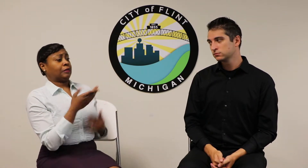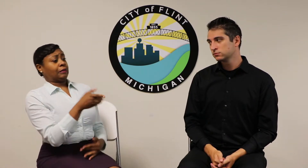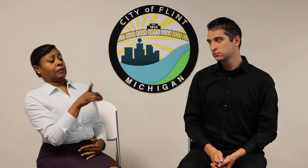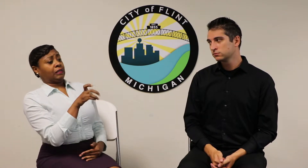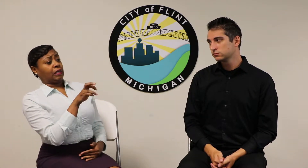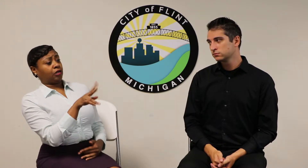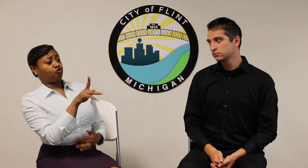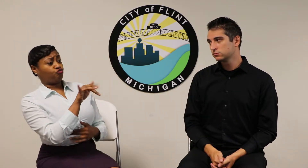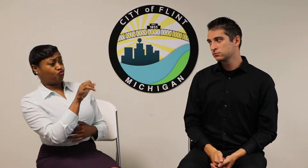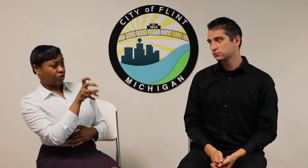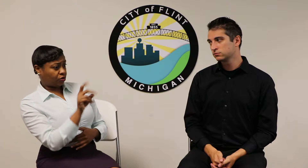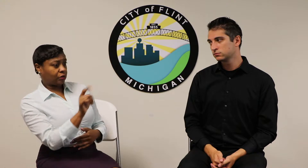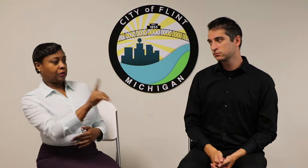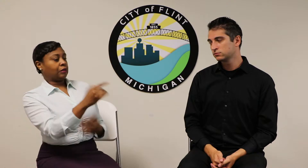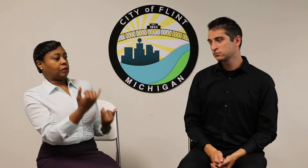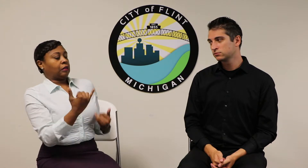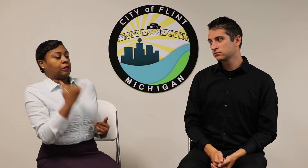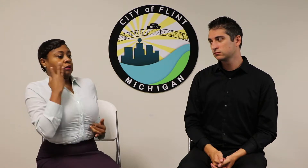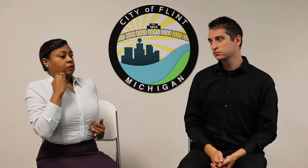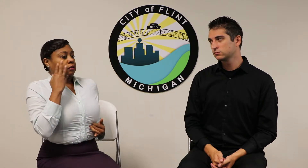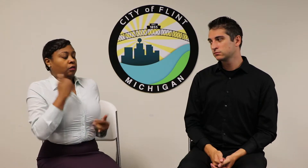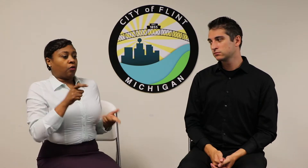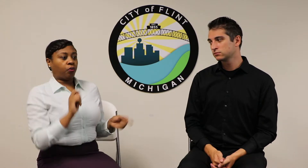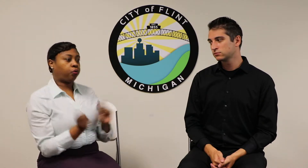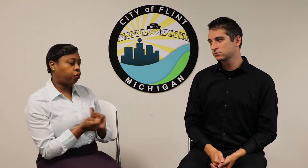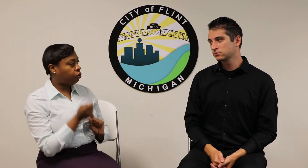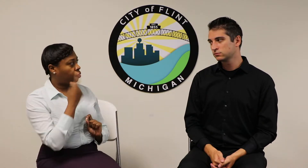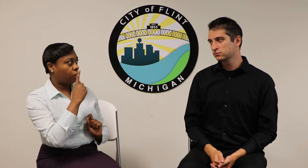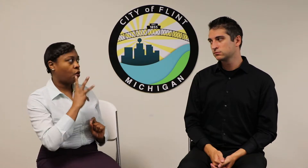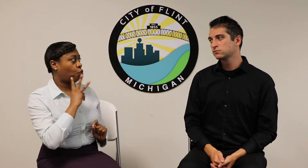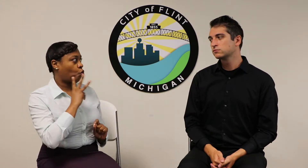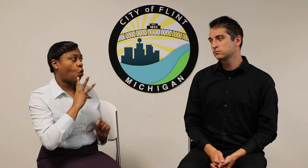are we find ourselves in a different place with this water crisis and we are